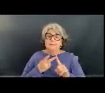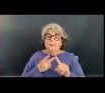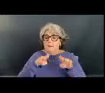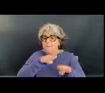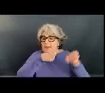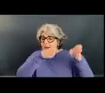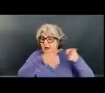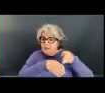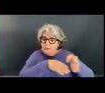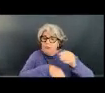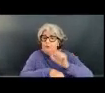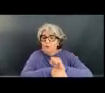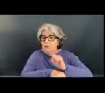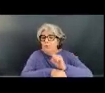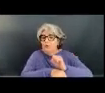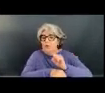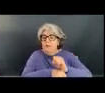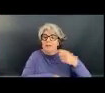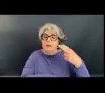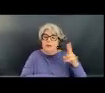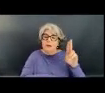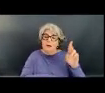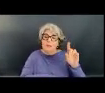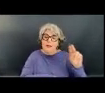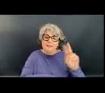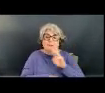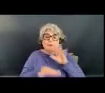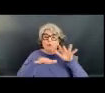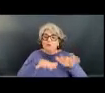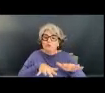are working here on the Hudson River, engaging in those areas.